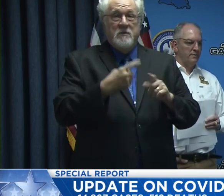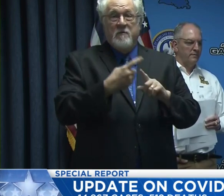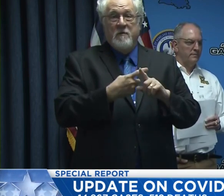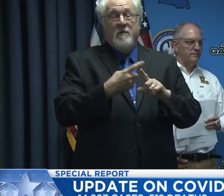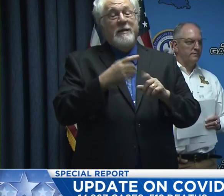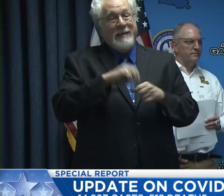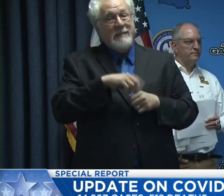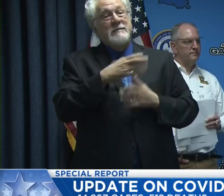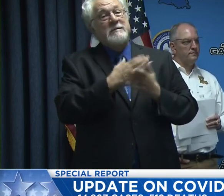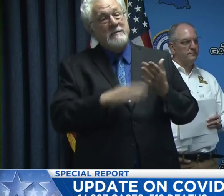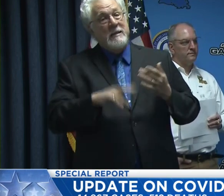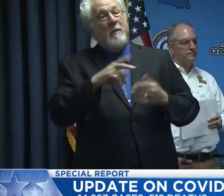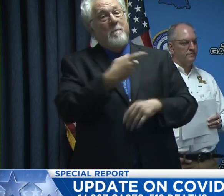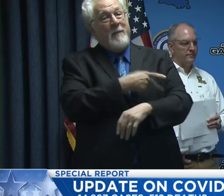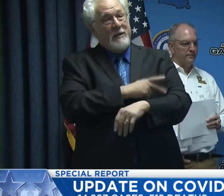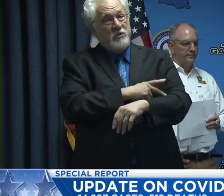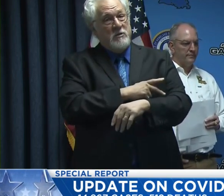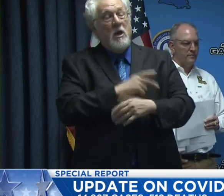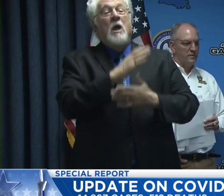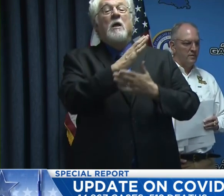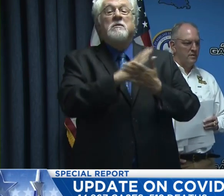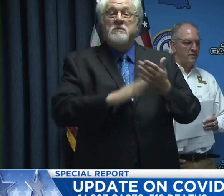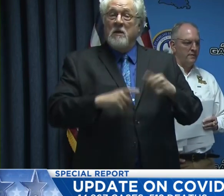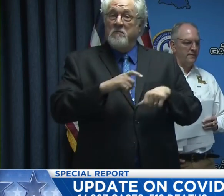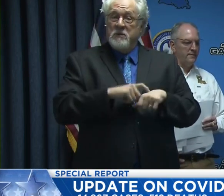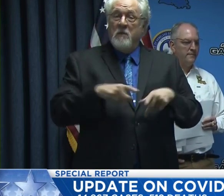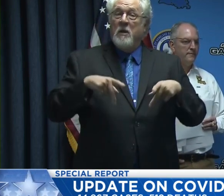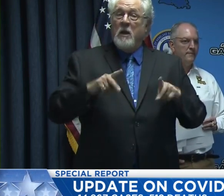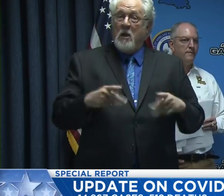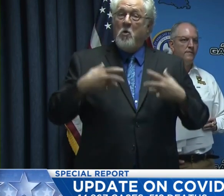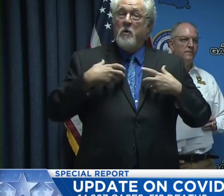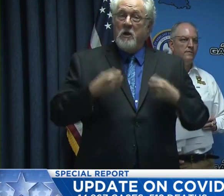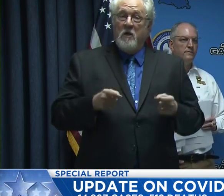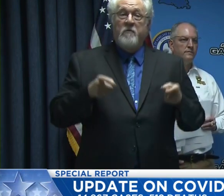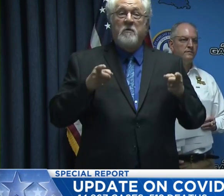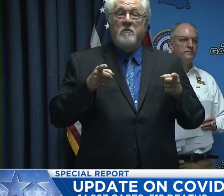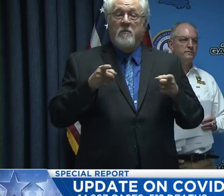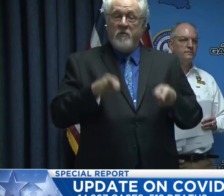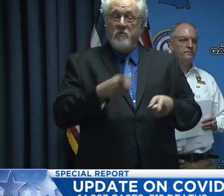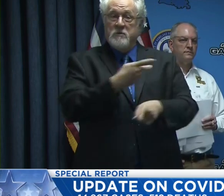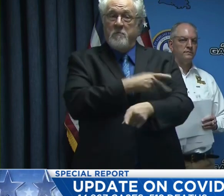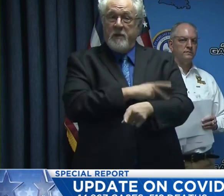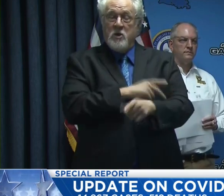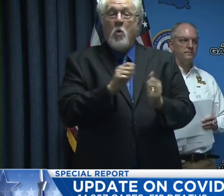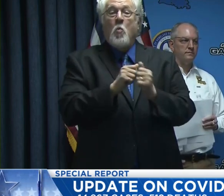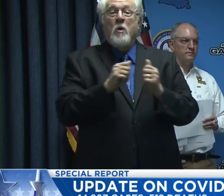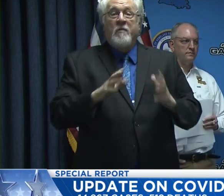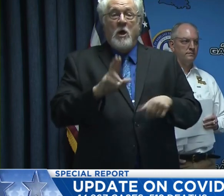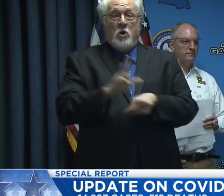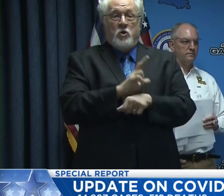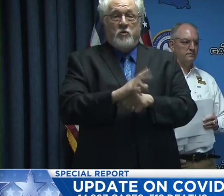OR MAGIC WAND. HOWEVER, MANY DOCTORS HAVE DECIDED TO PRESCRIBE THESE DRUGS